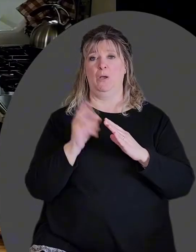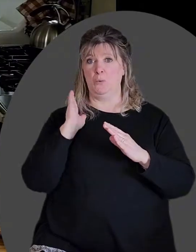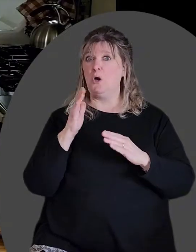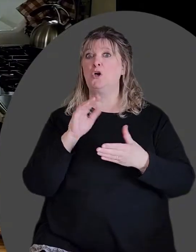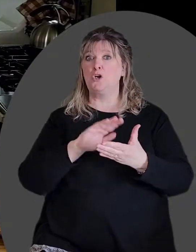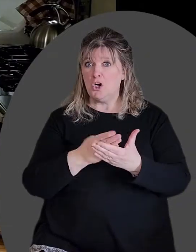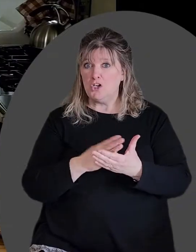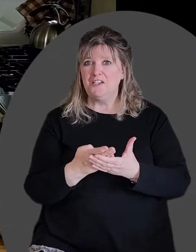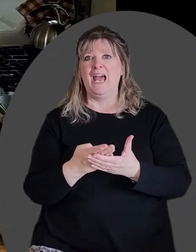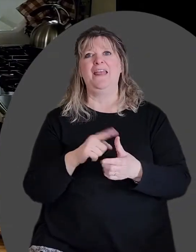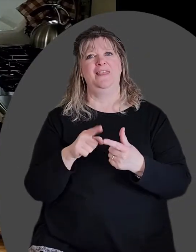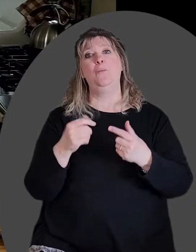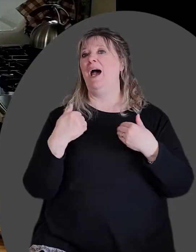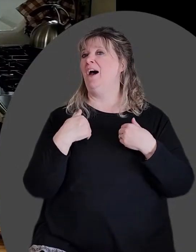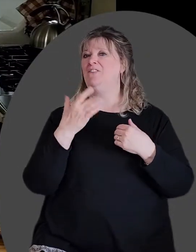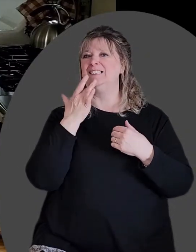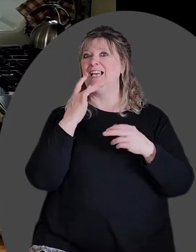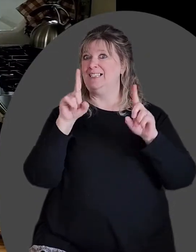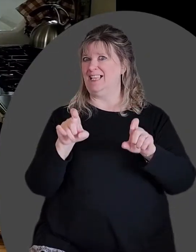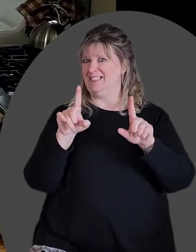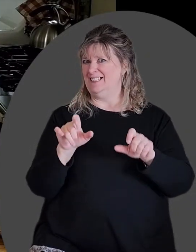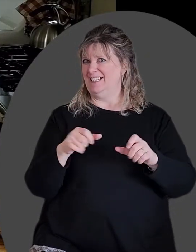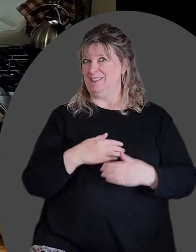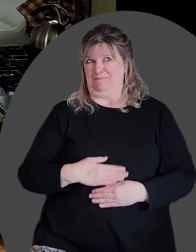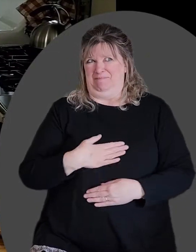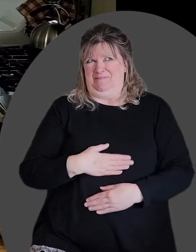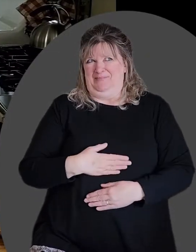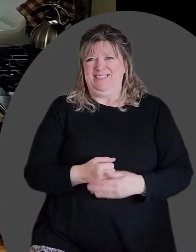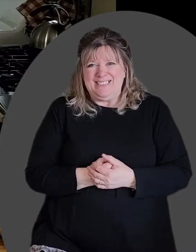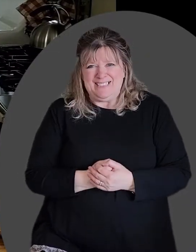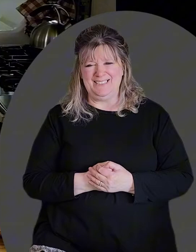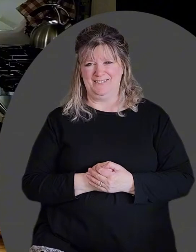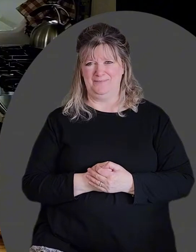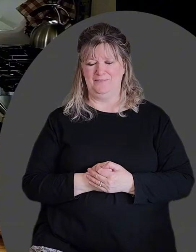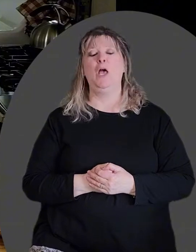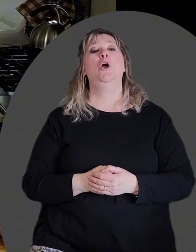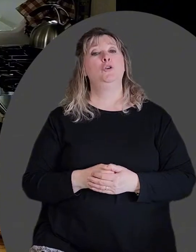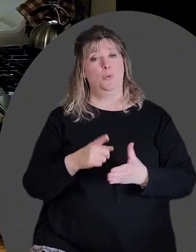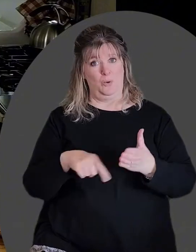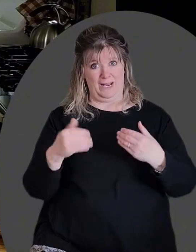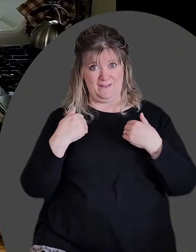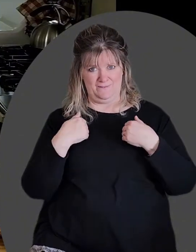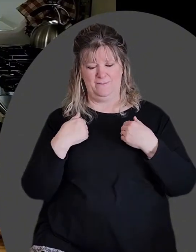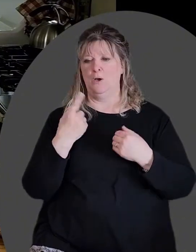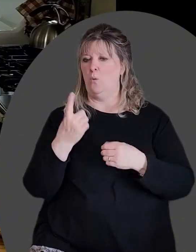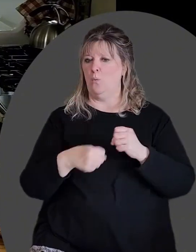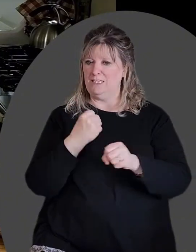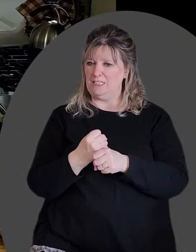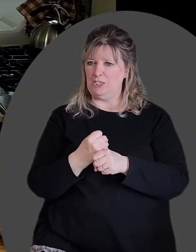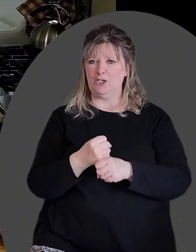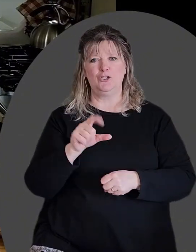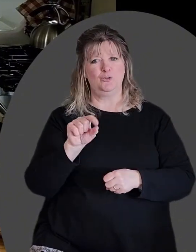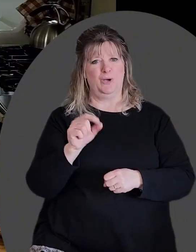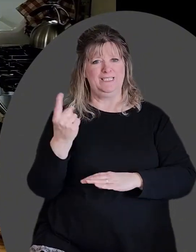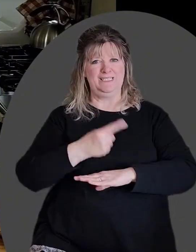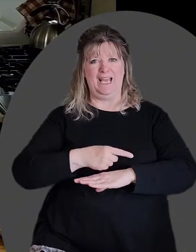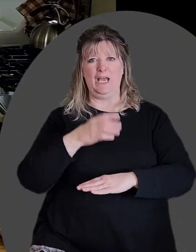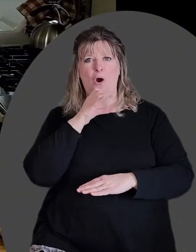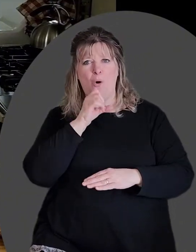and then we'll have a taste testing hmm what I've got is my year old and 20 day old walnuts